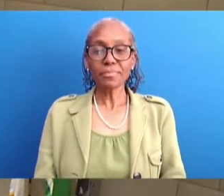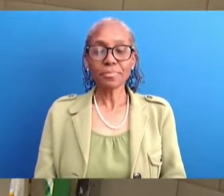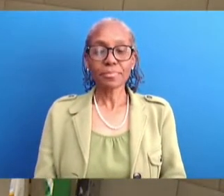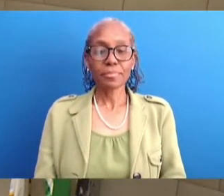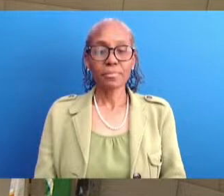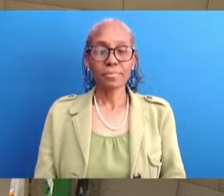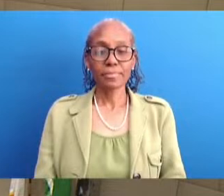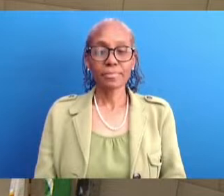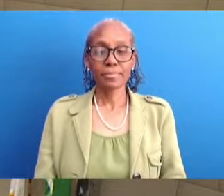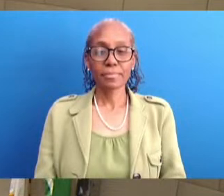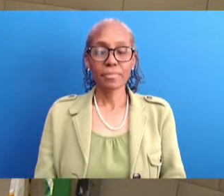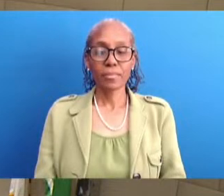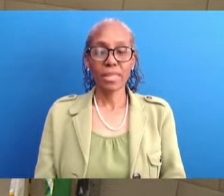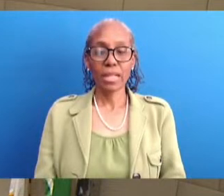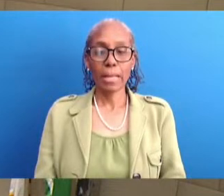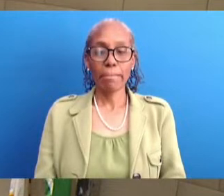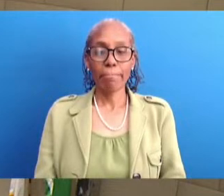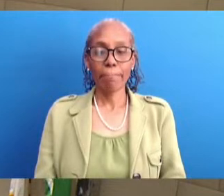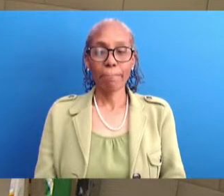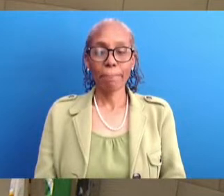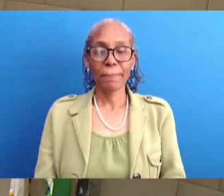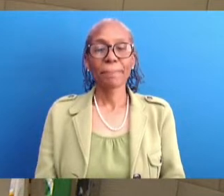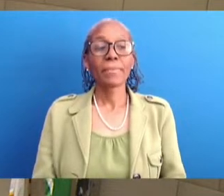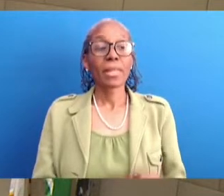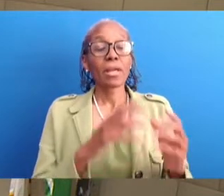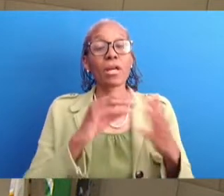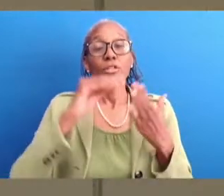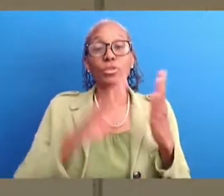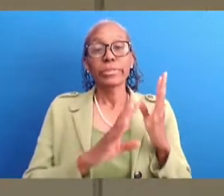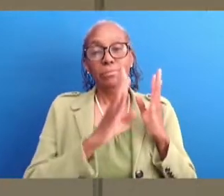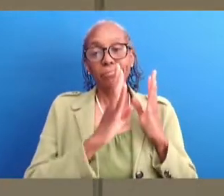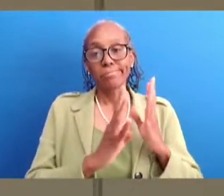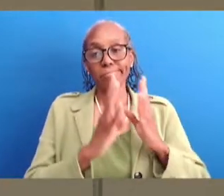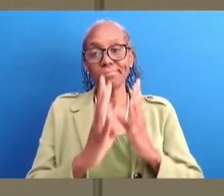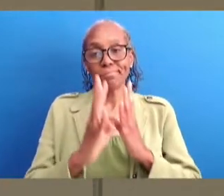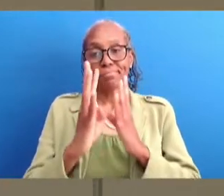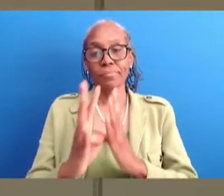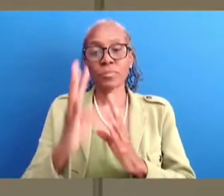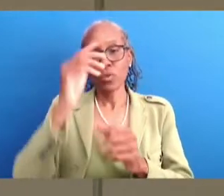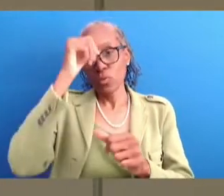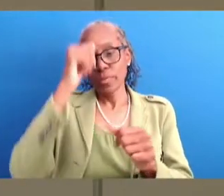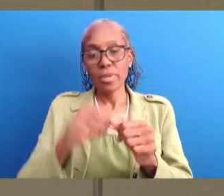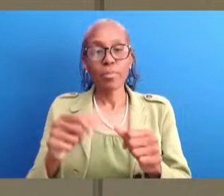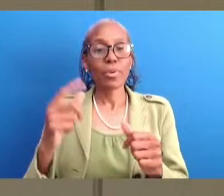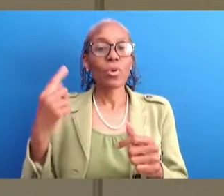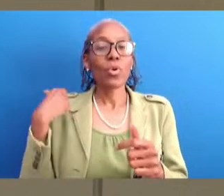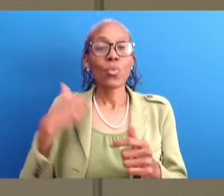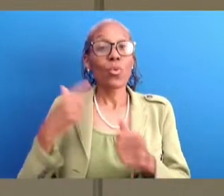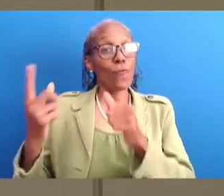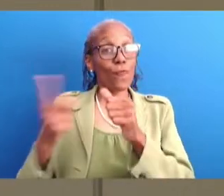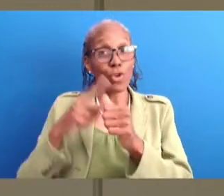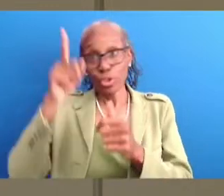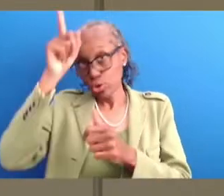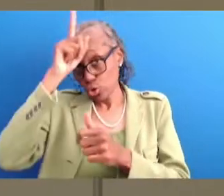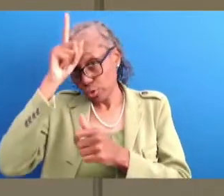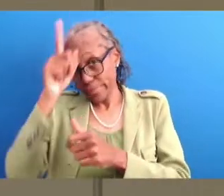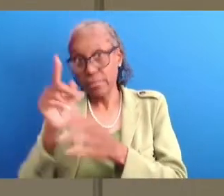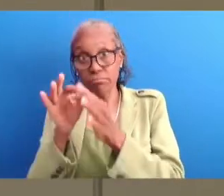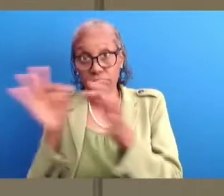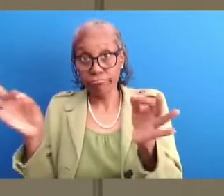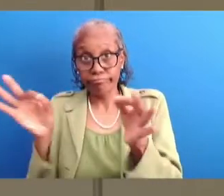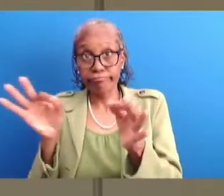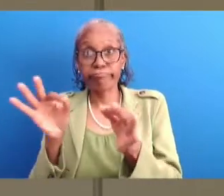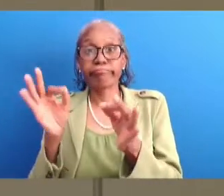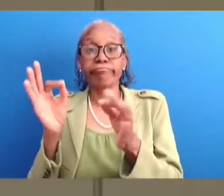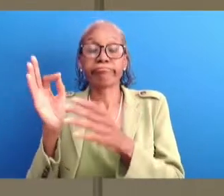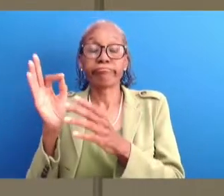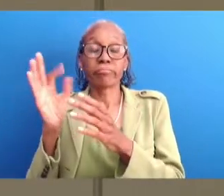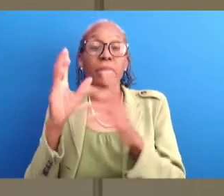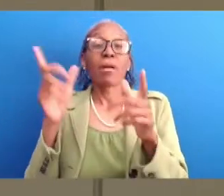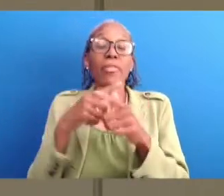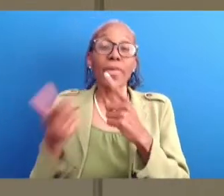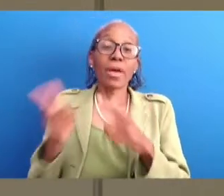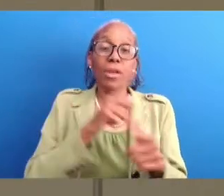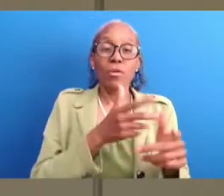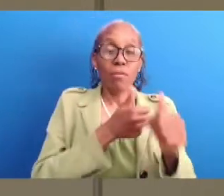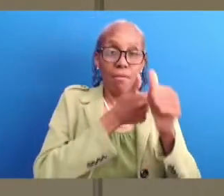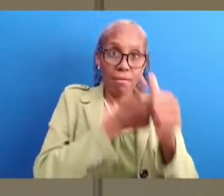TO LEAD?